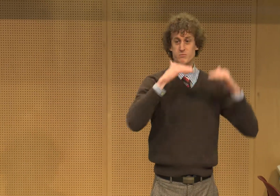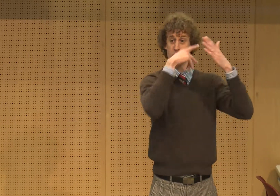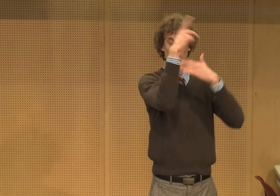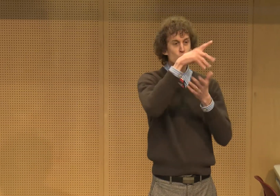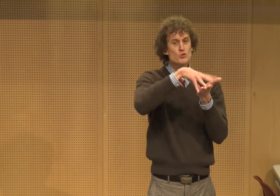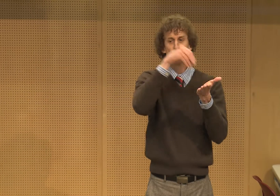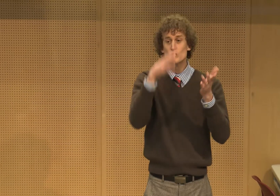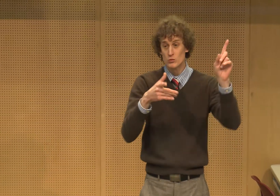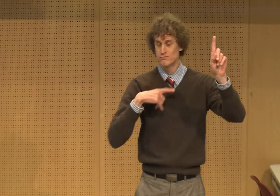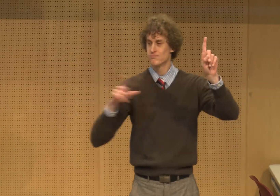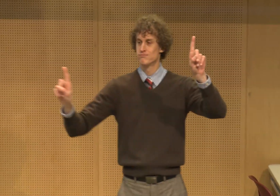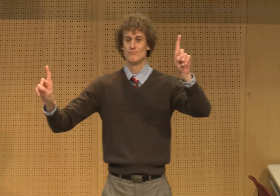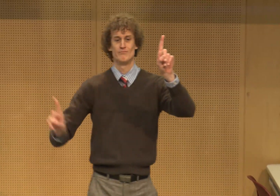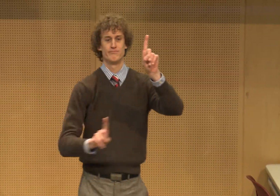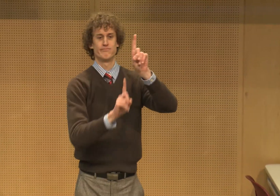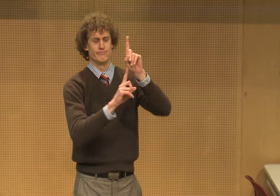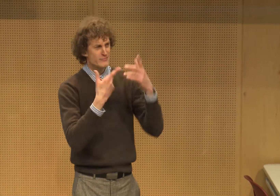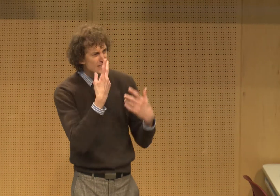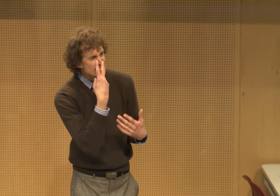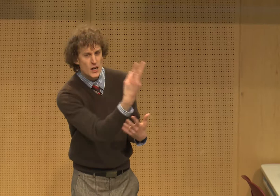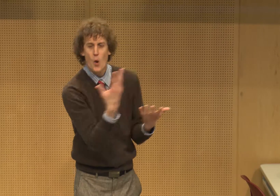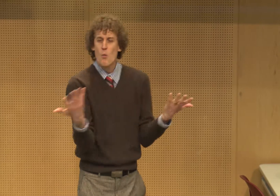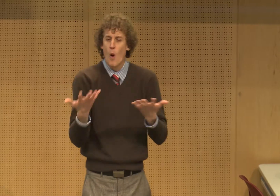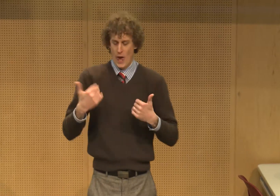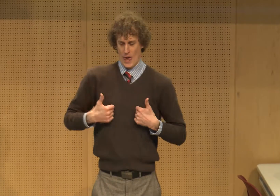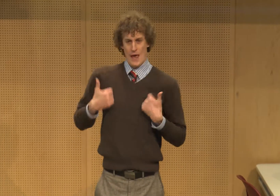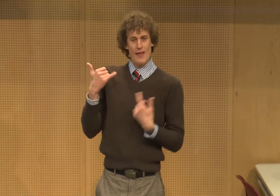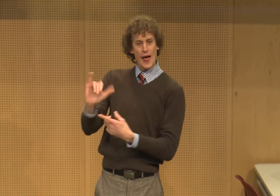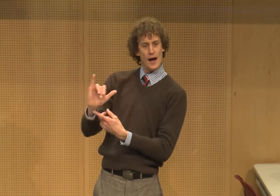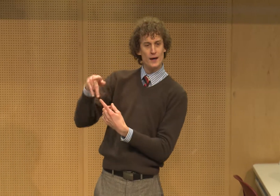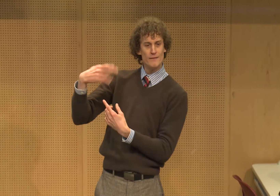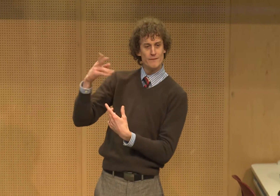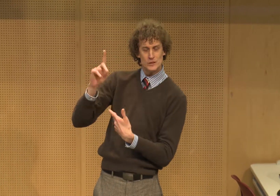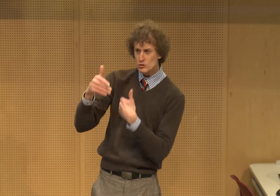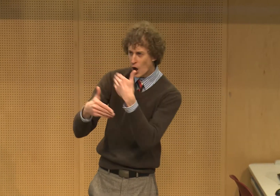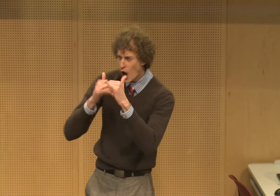for undergraduates there. And I was working with a research supervisor,